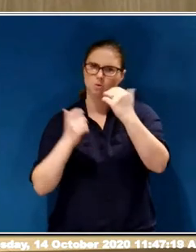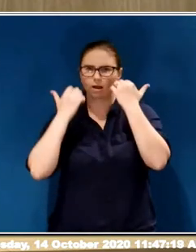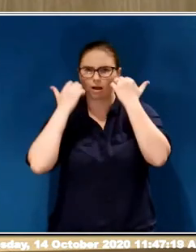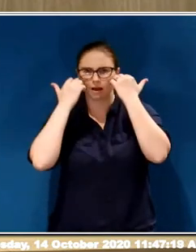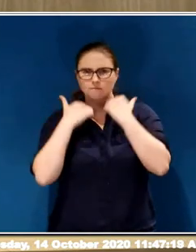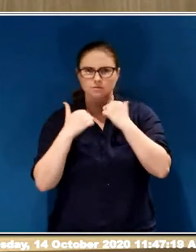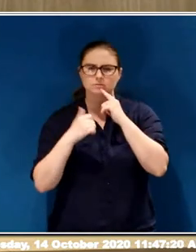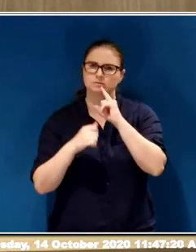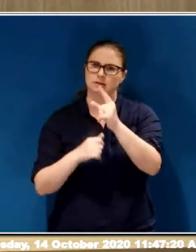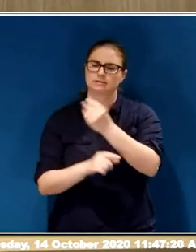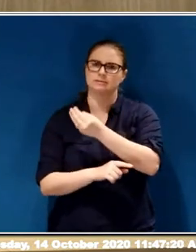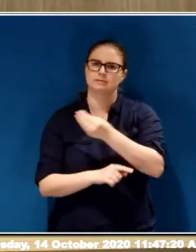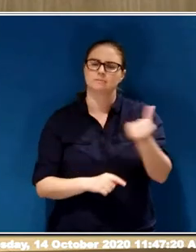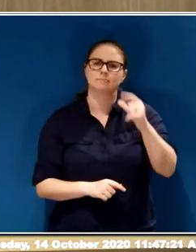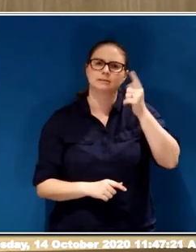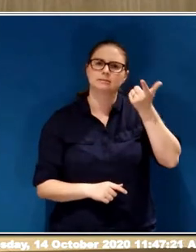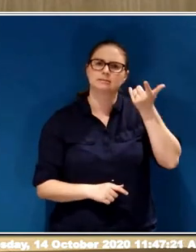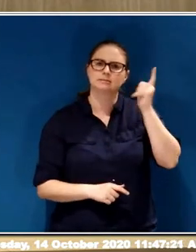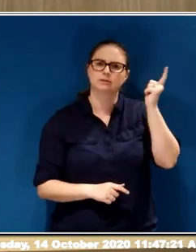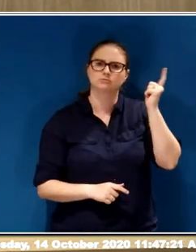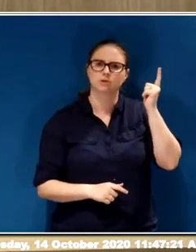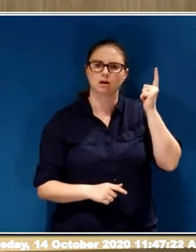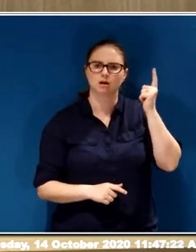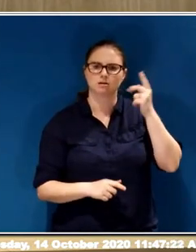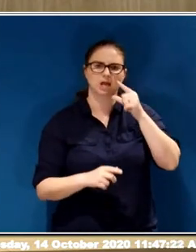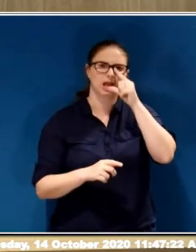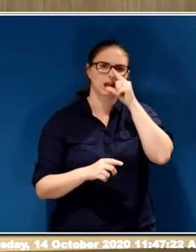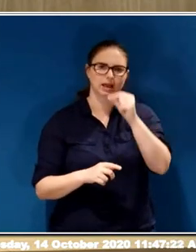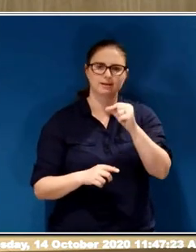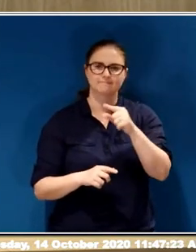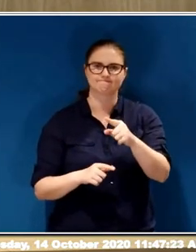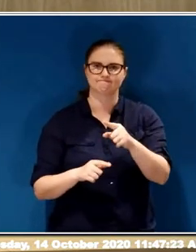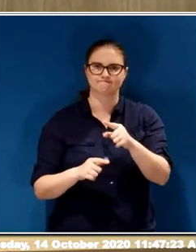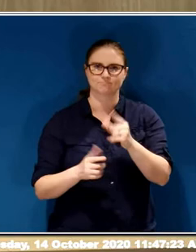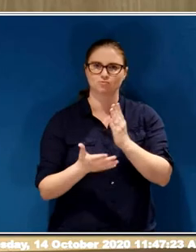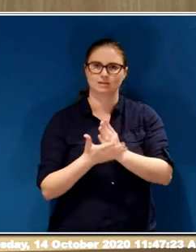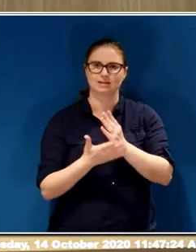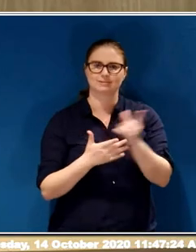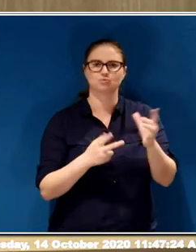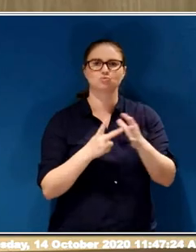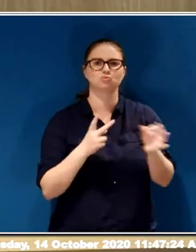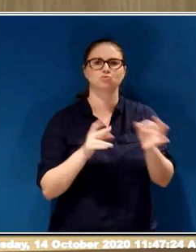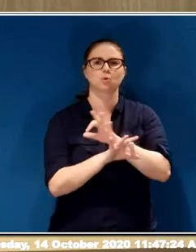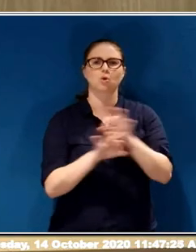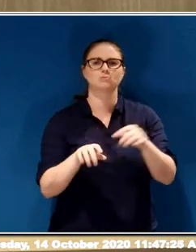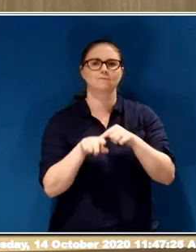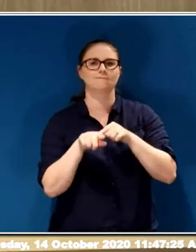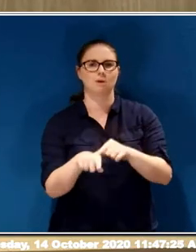adhering to Kobe's support plan and in his own words he has talked about